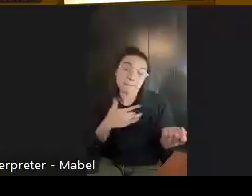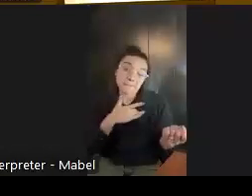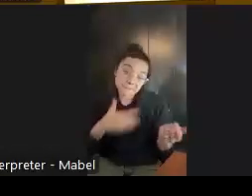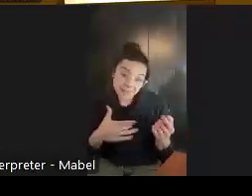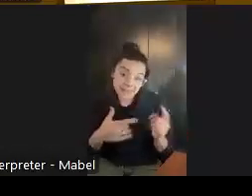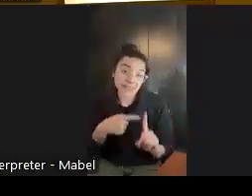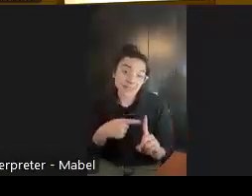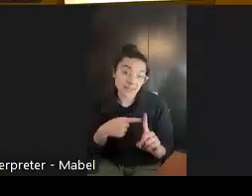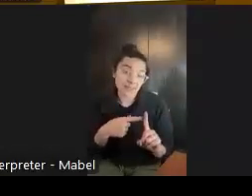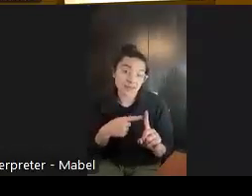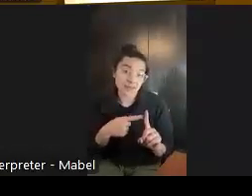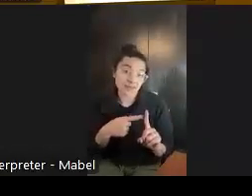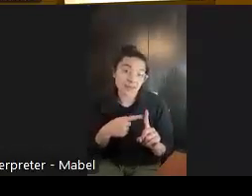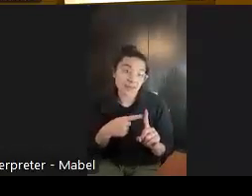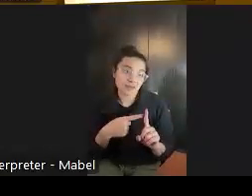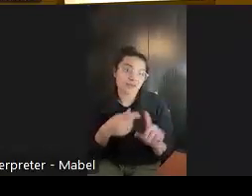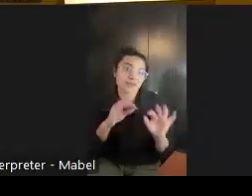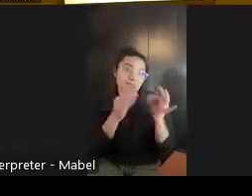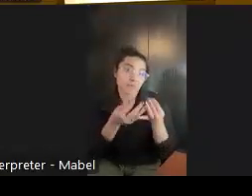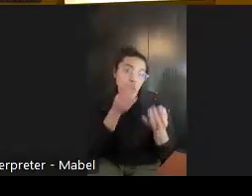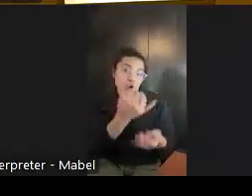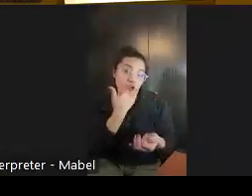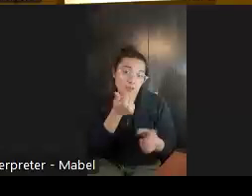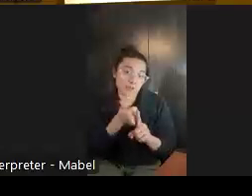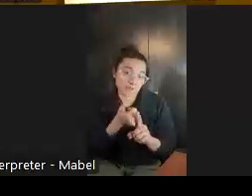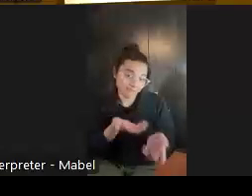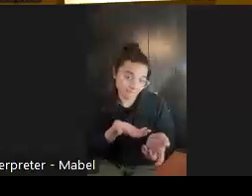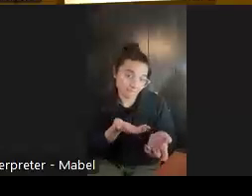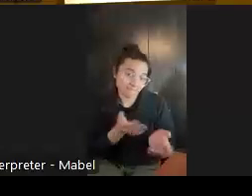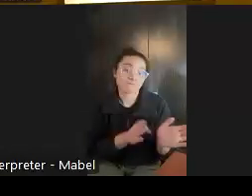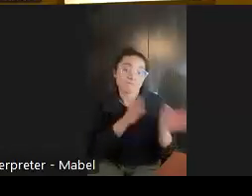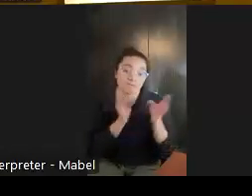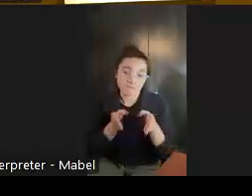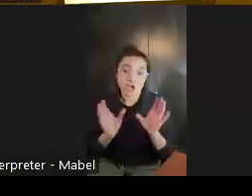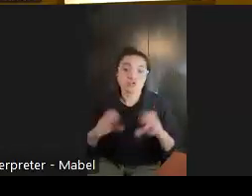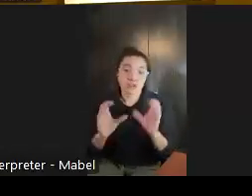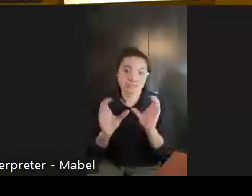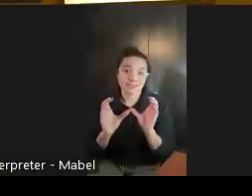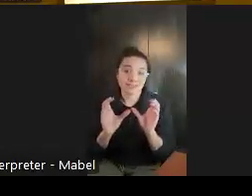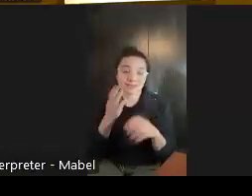our intake team and refer themselves our crisis call line again is a great collaborator who helps